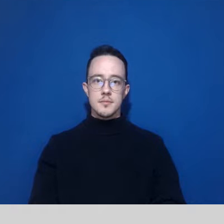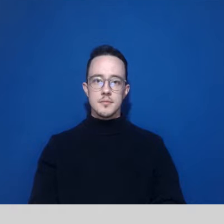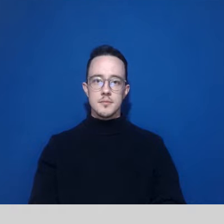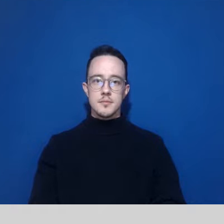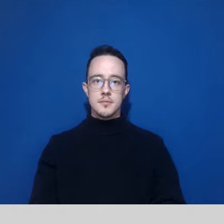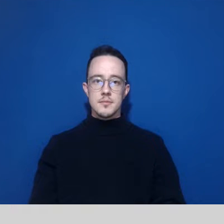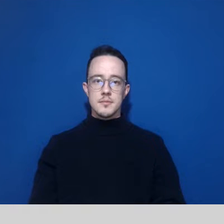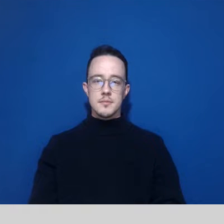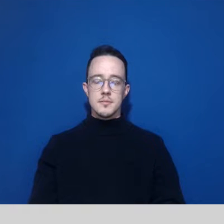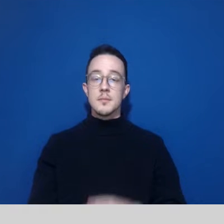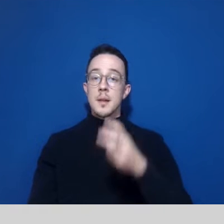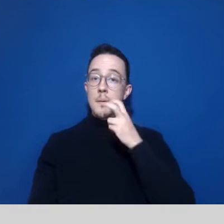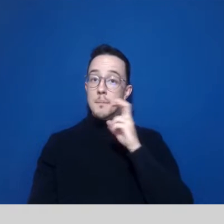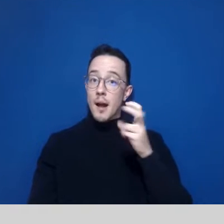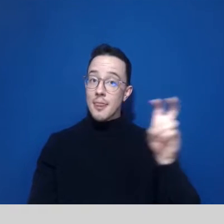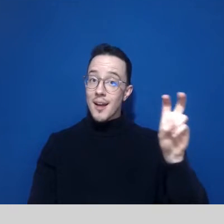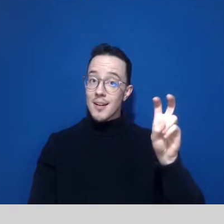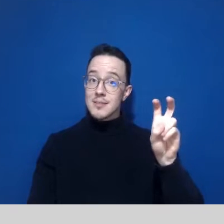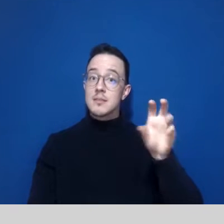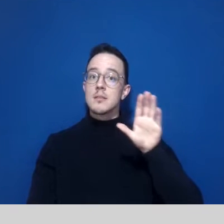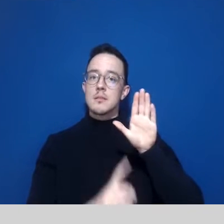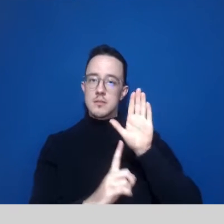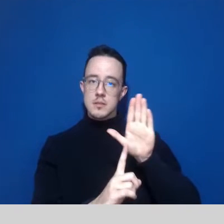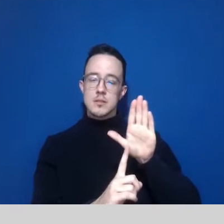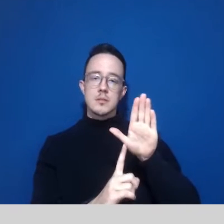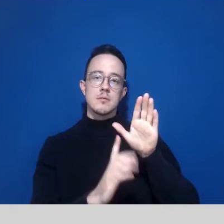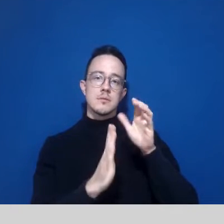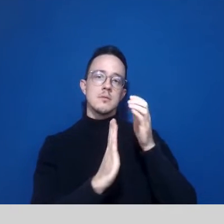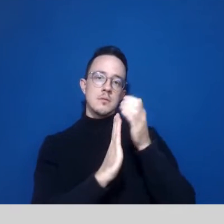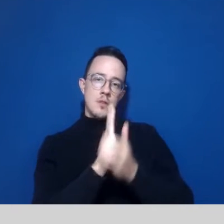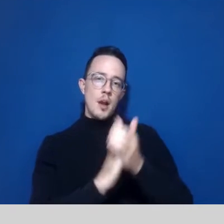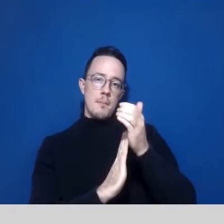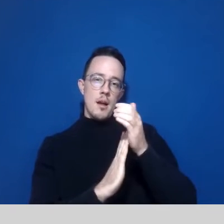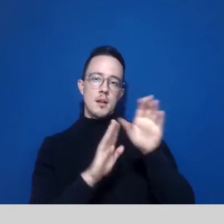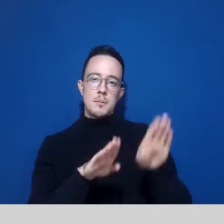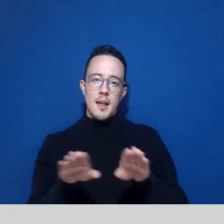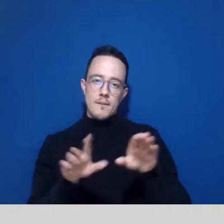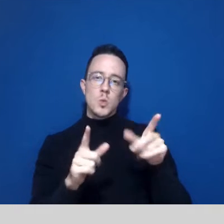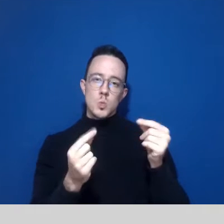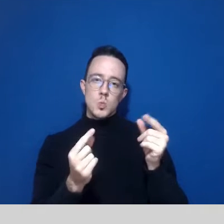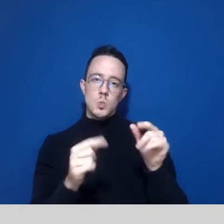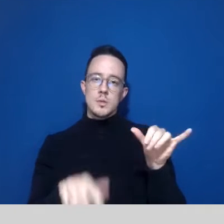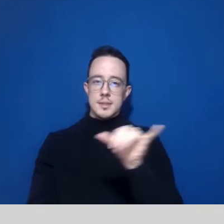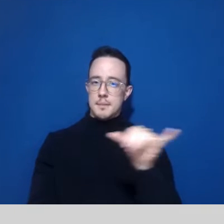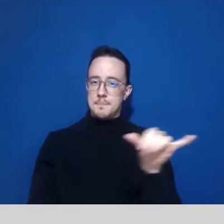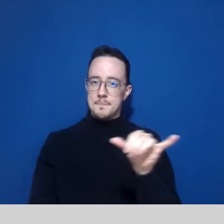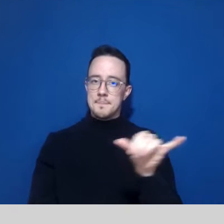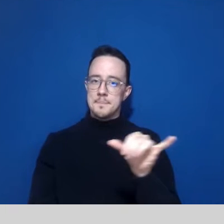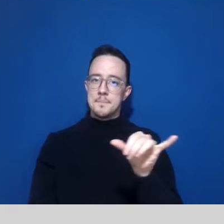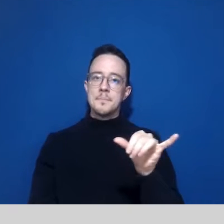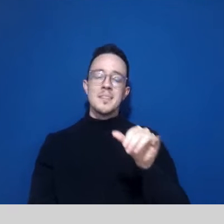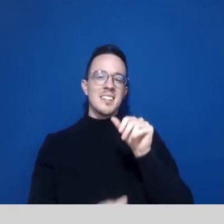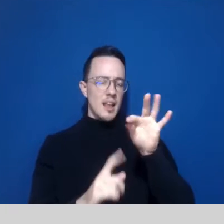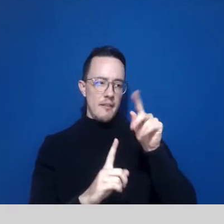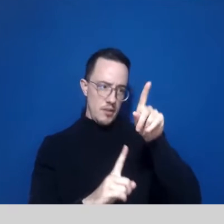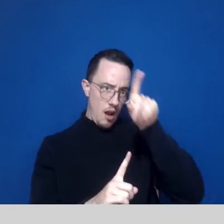Python's default behavior is to replace it by question mark, with a question mark.